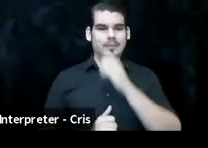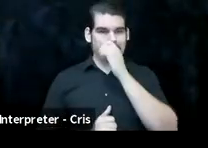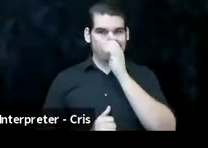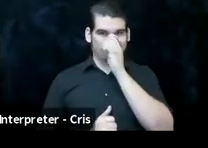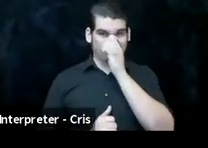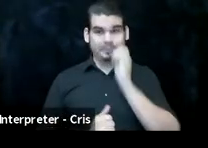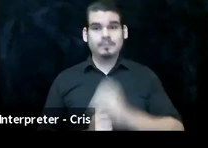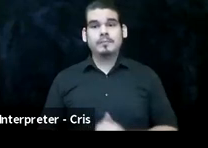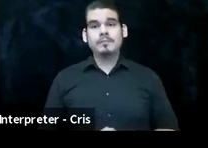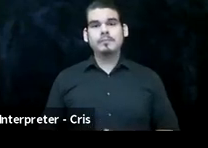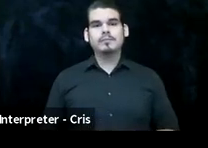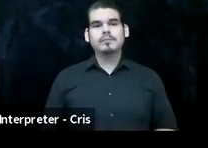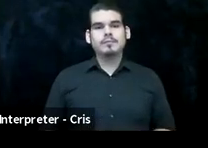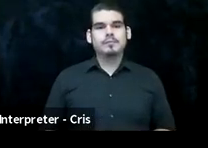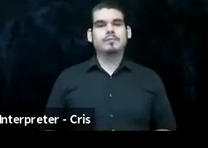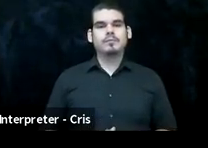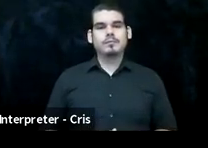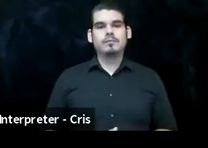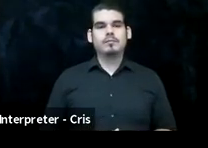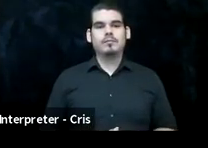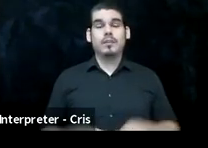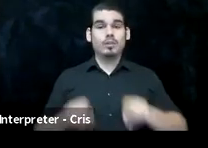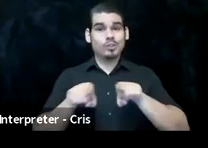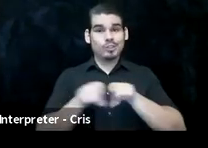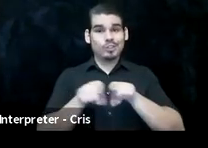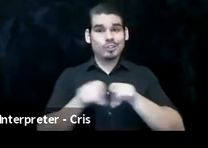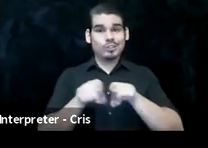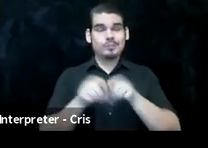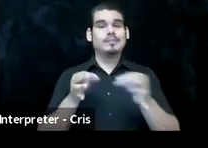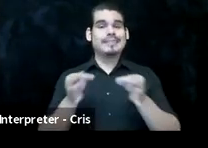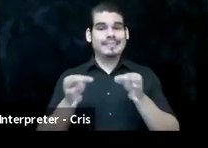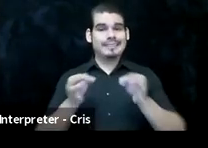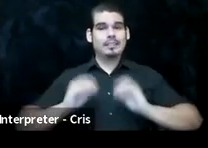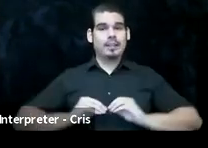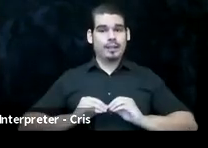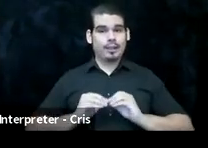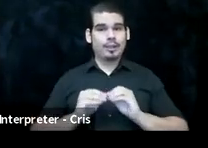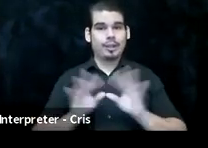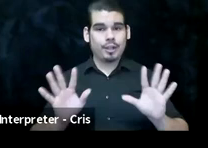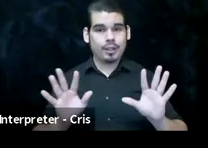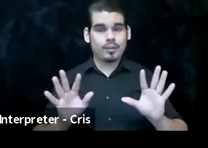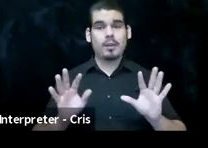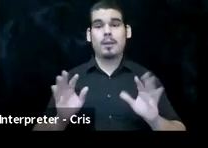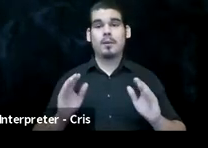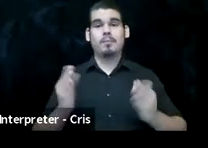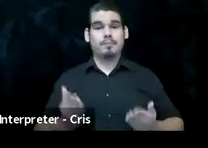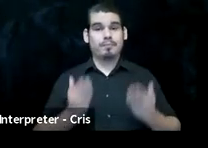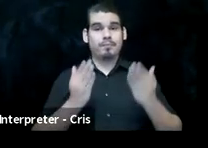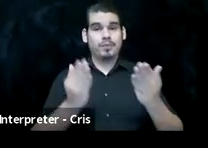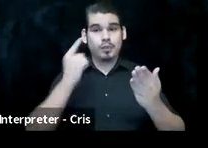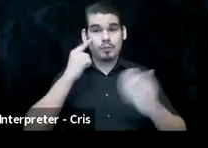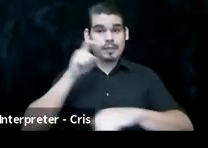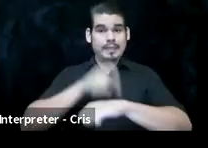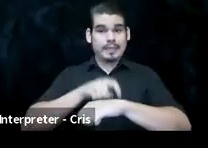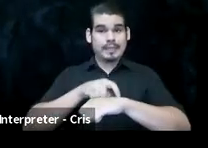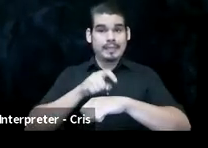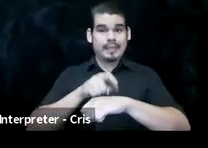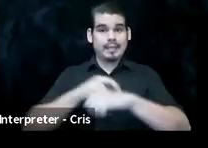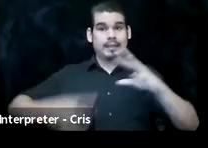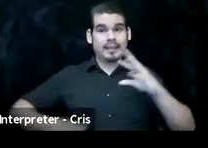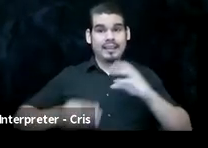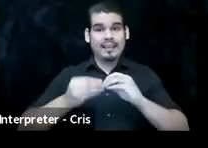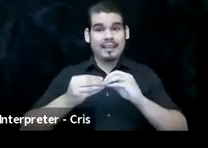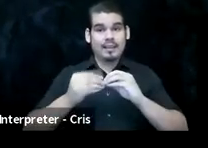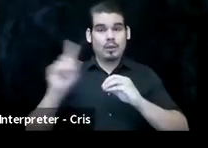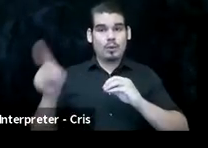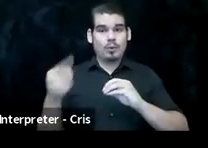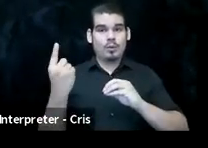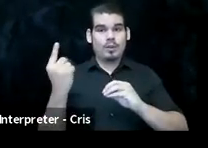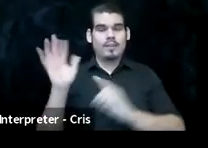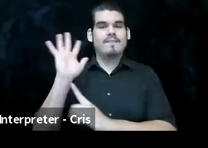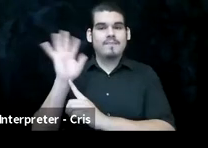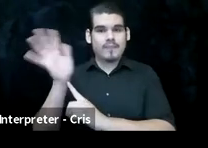Katherine Squire: And then, just one thing I want to clarify if there is a motion to extend time there's a limit, you can only extend time up to five minutes, it will I don't know if I mentioned already, and, but I just wanted to.